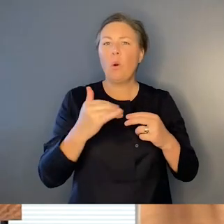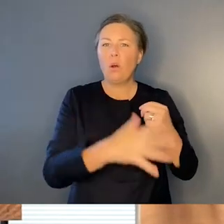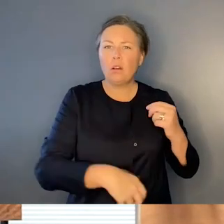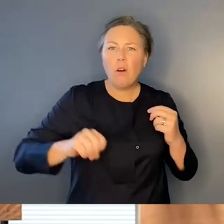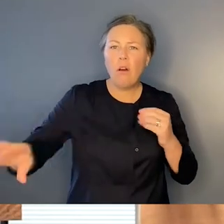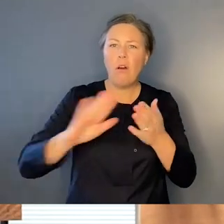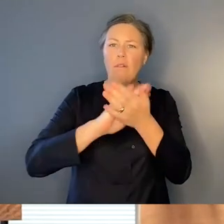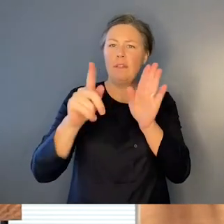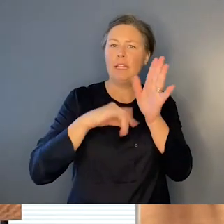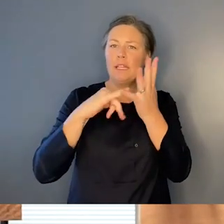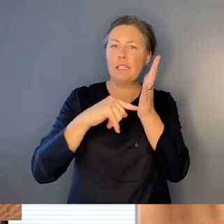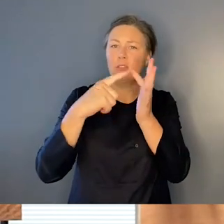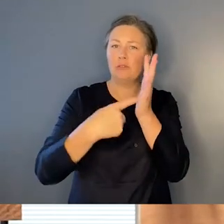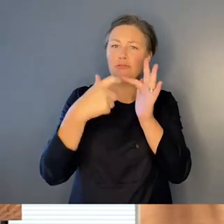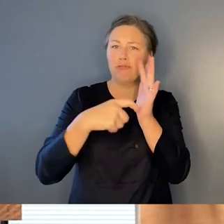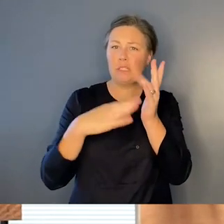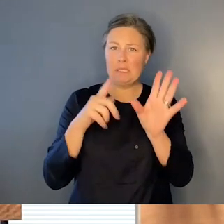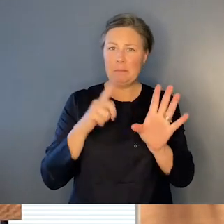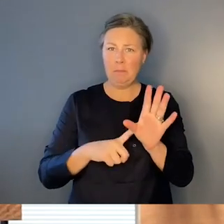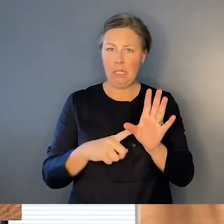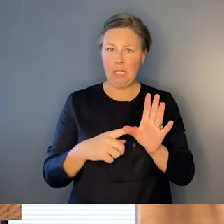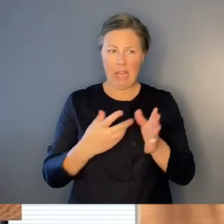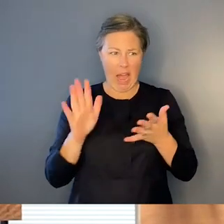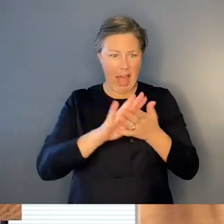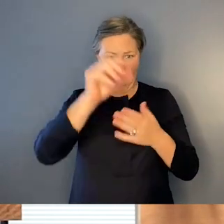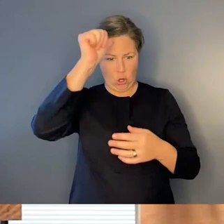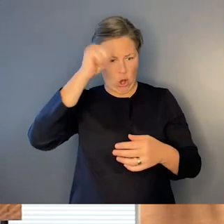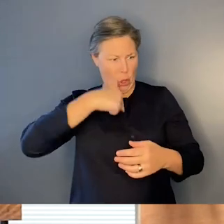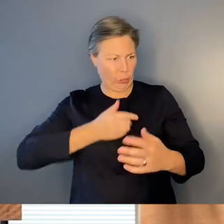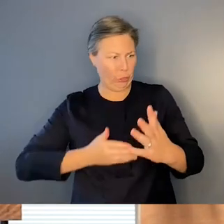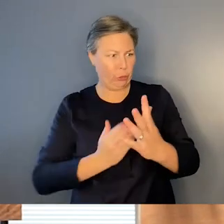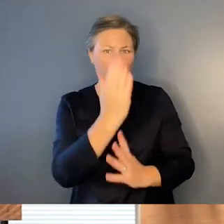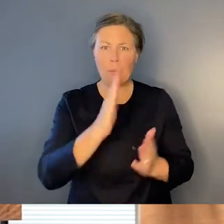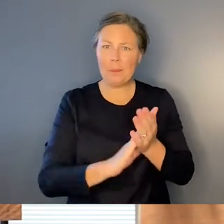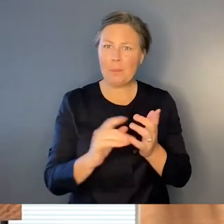How are those women going to know that they're going through menopause? It's a really important question, Karen,